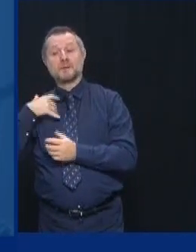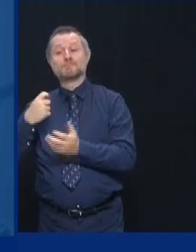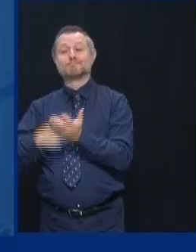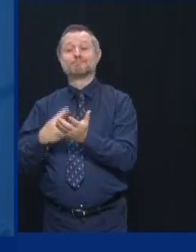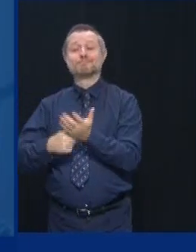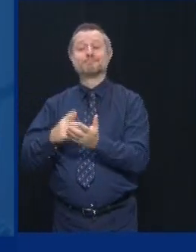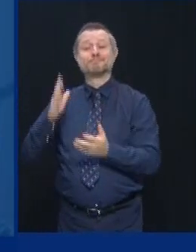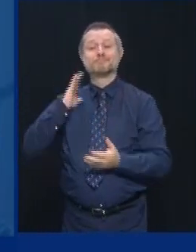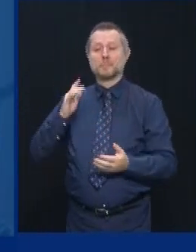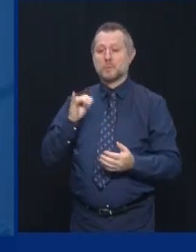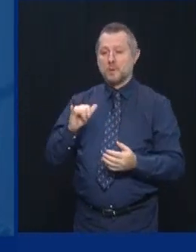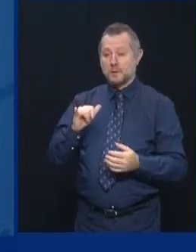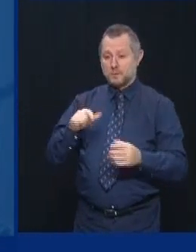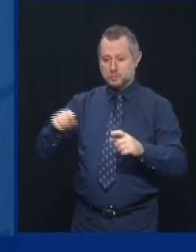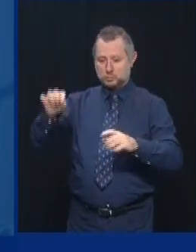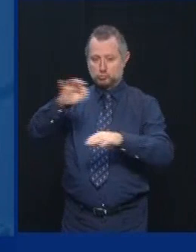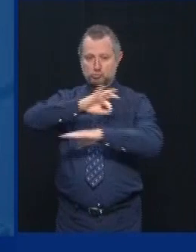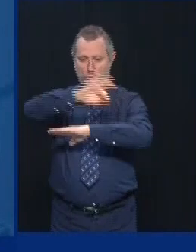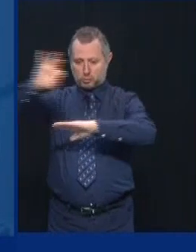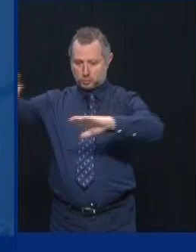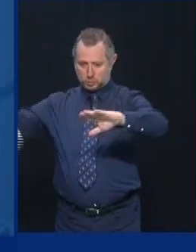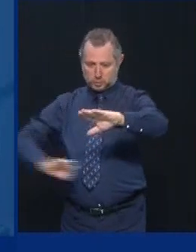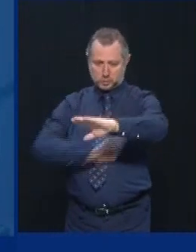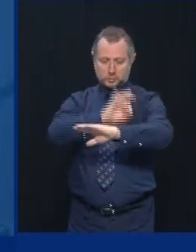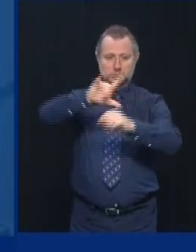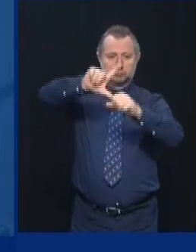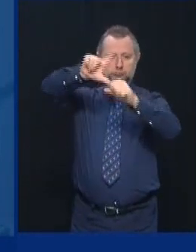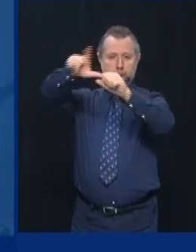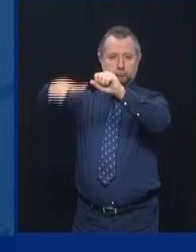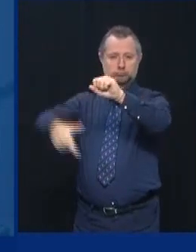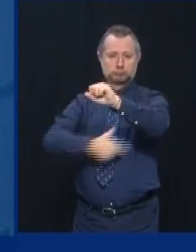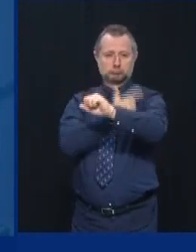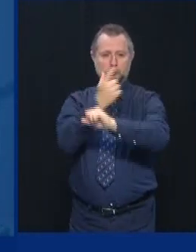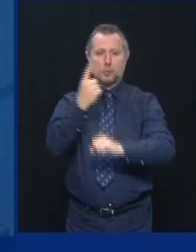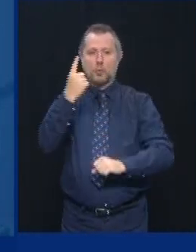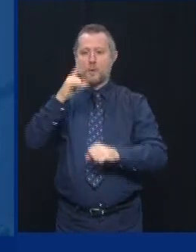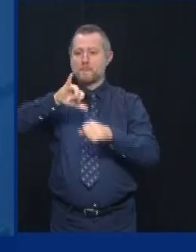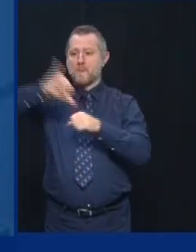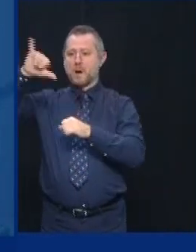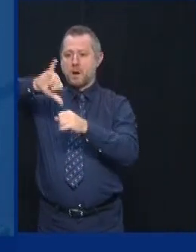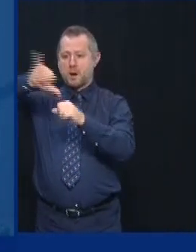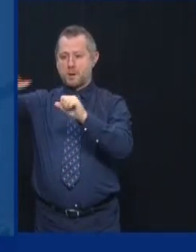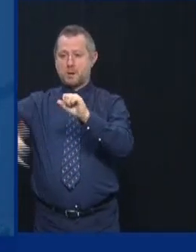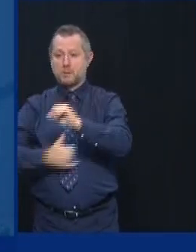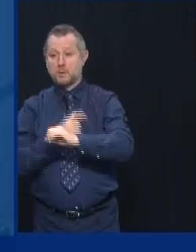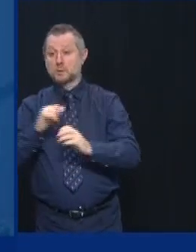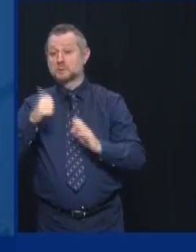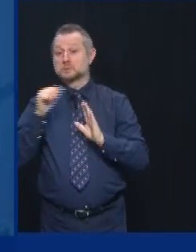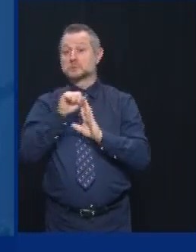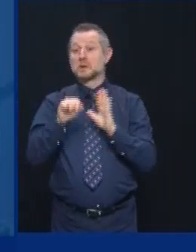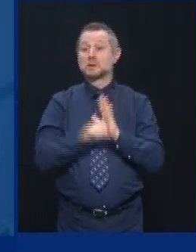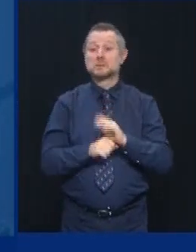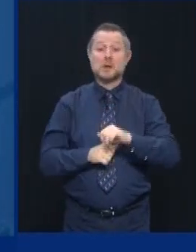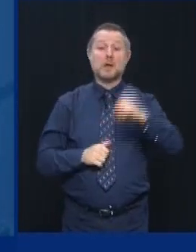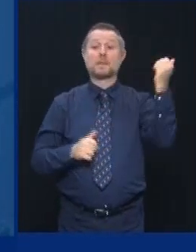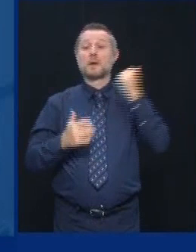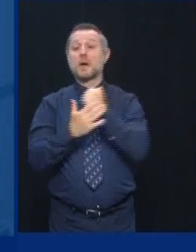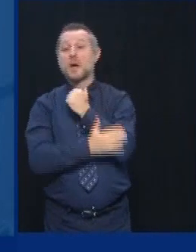HEALTH OFFICIALS AGREE. WHEN WE DID NEW ROCHELLE, WE DID